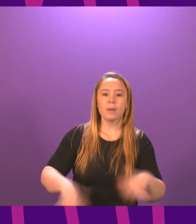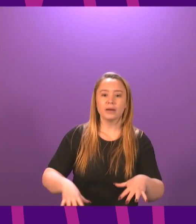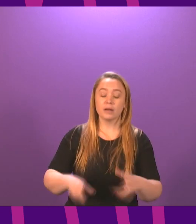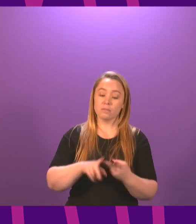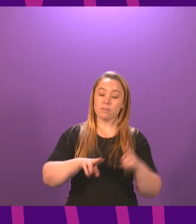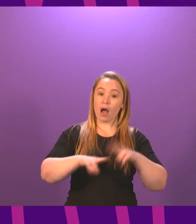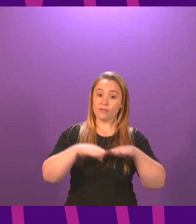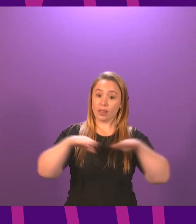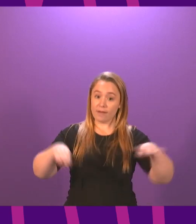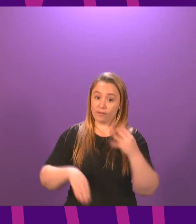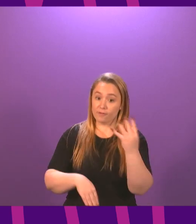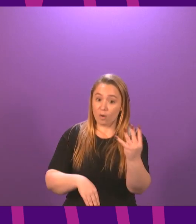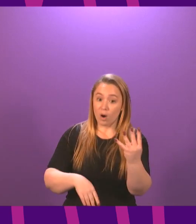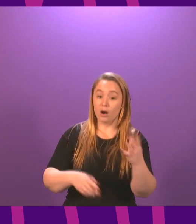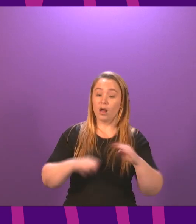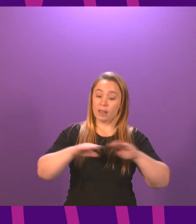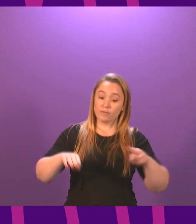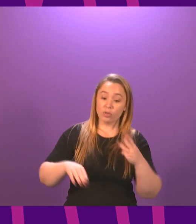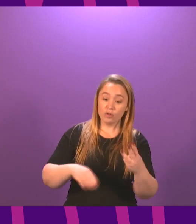we follow that up. In general, compliance in level 4 areas and in areas in other levels